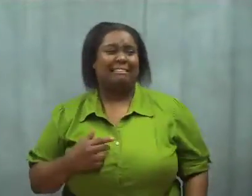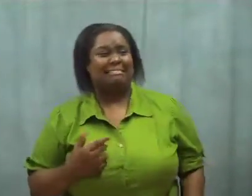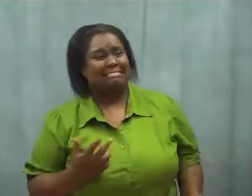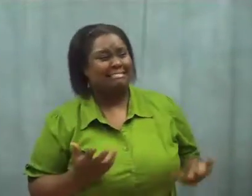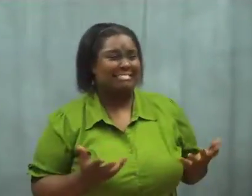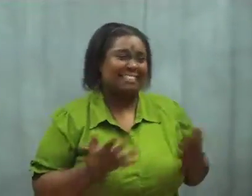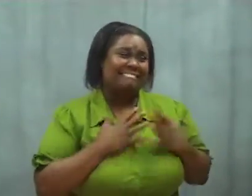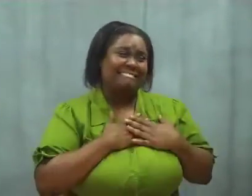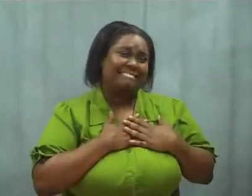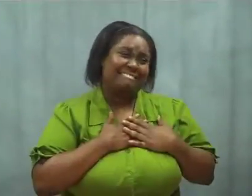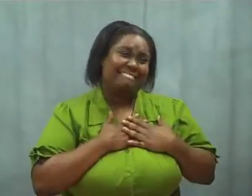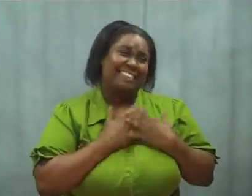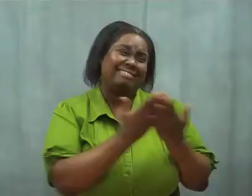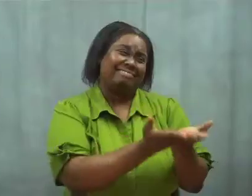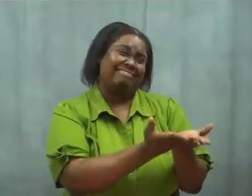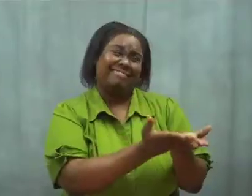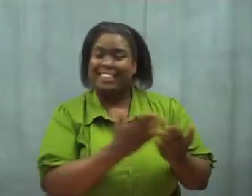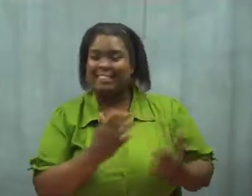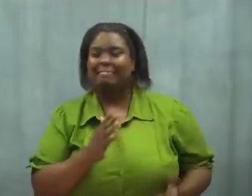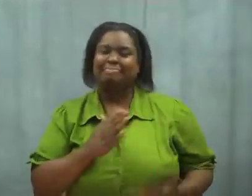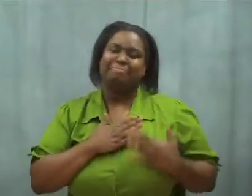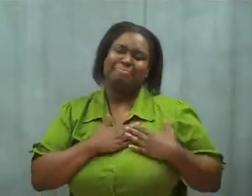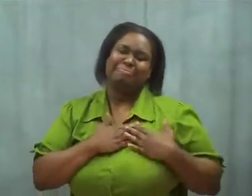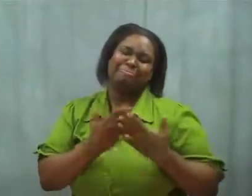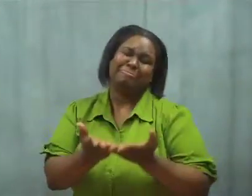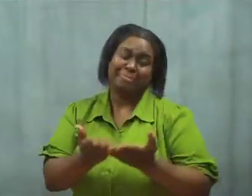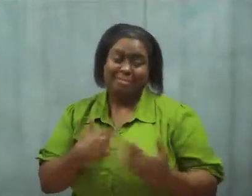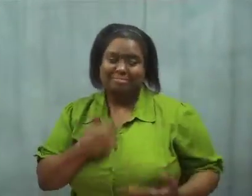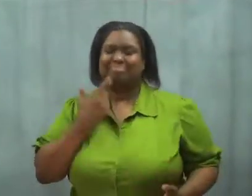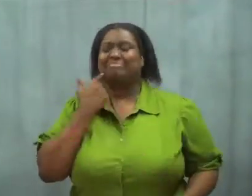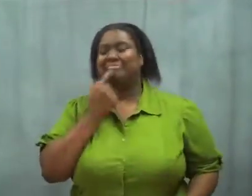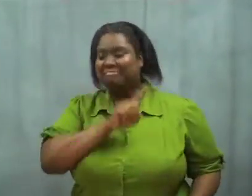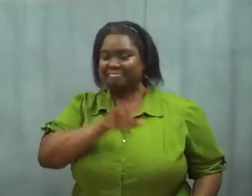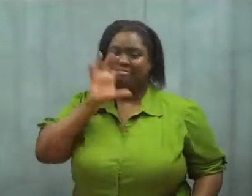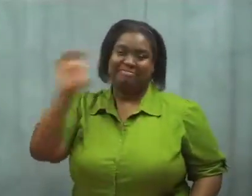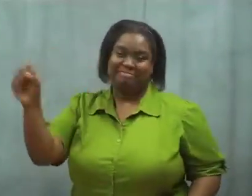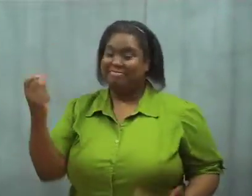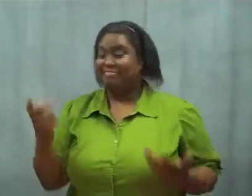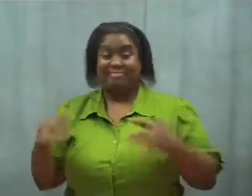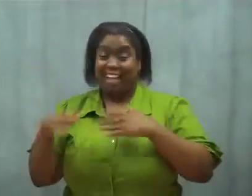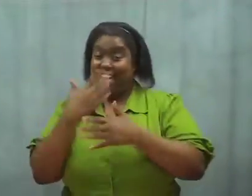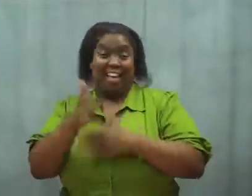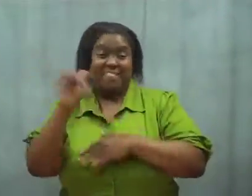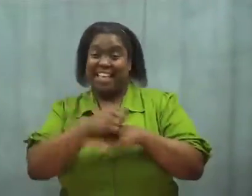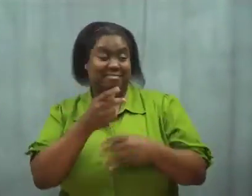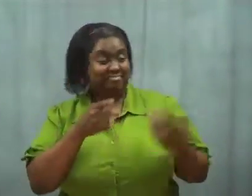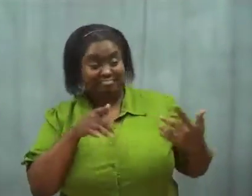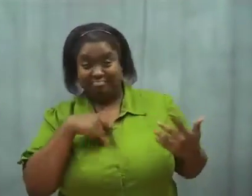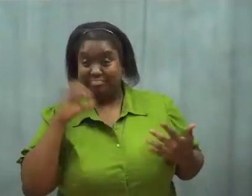I covered my heart and opened my hands to him/her. He/she did the same back.